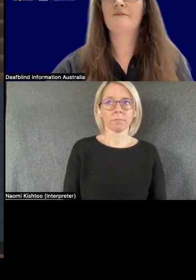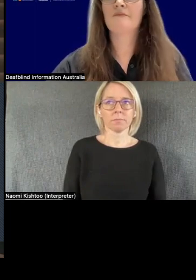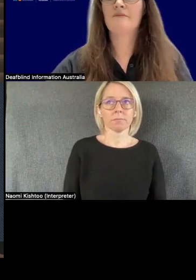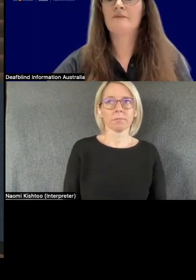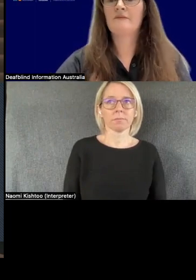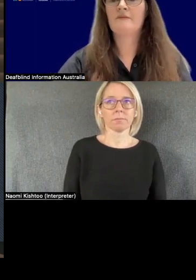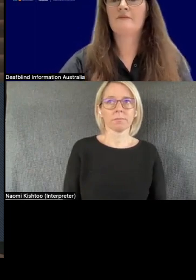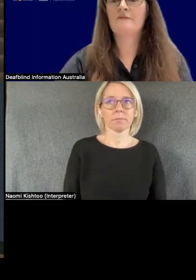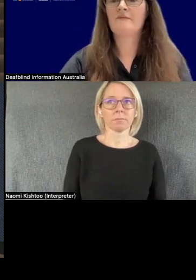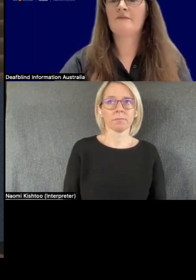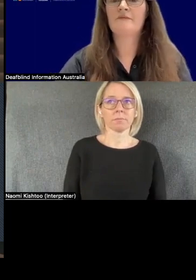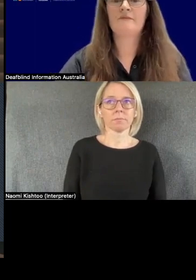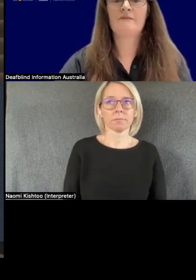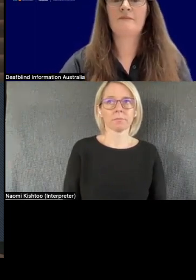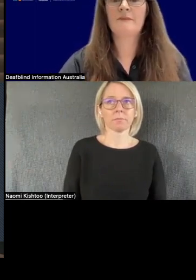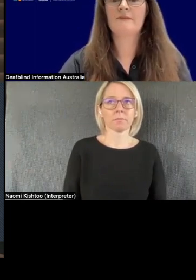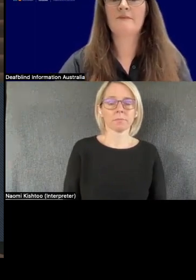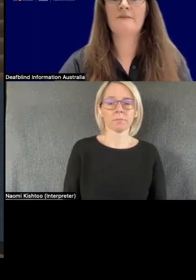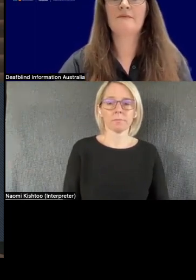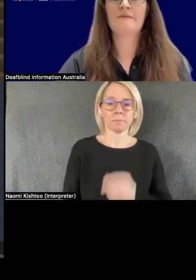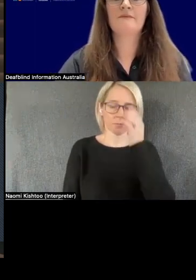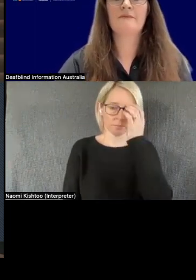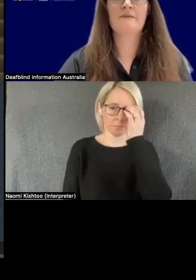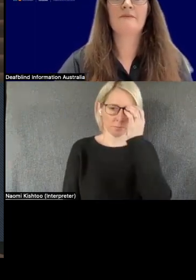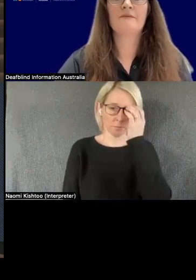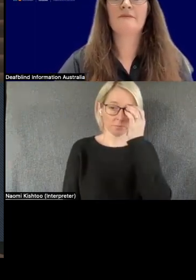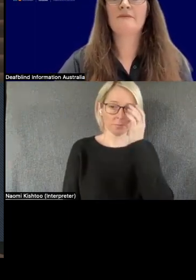I wonder, can you remember me? Yeah.